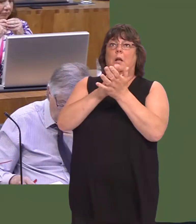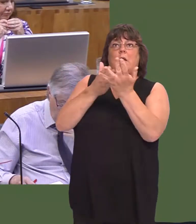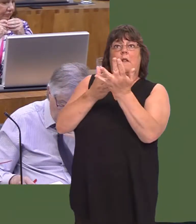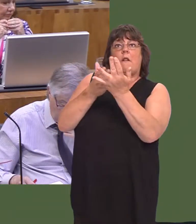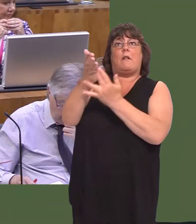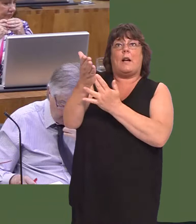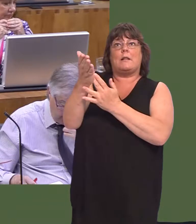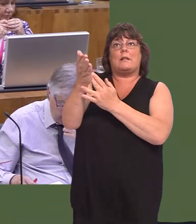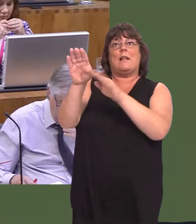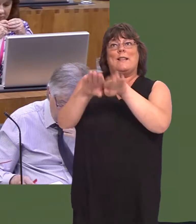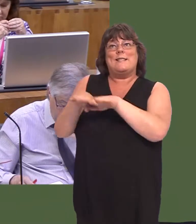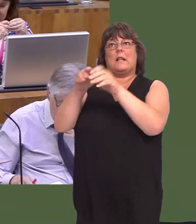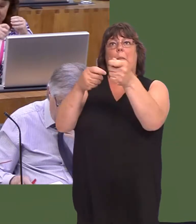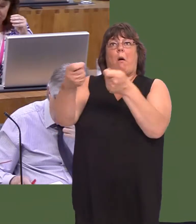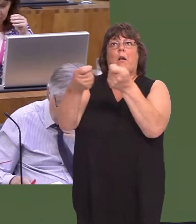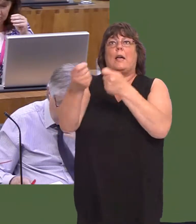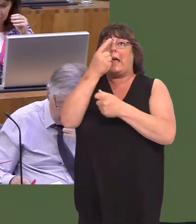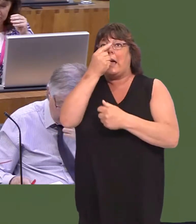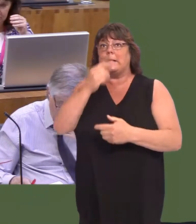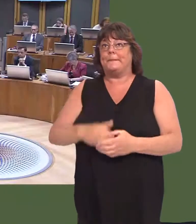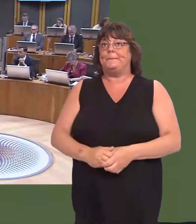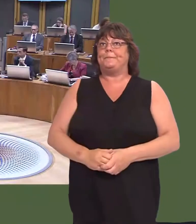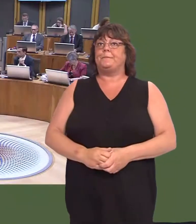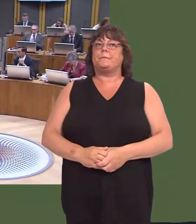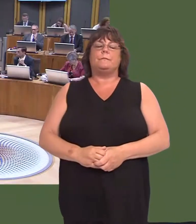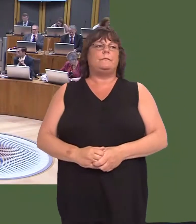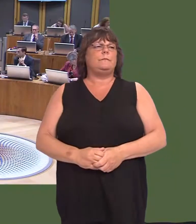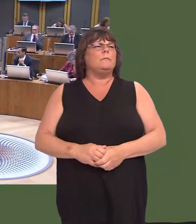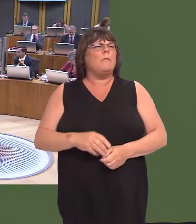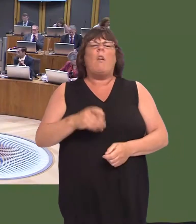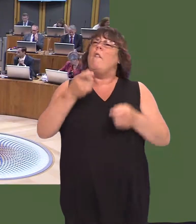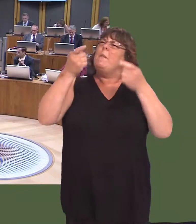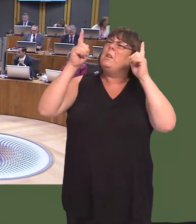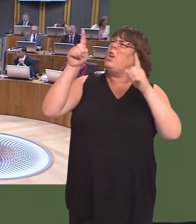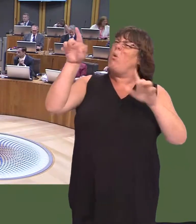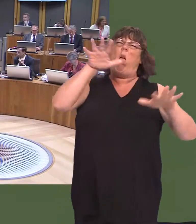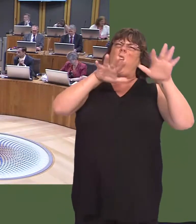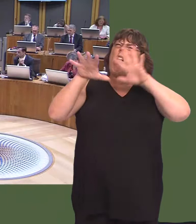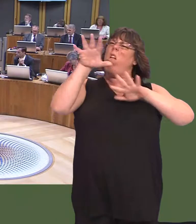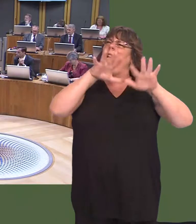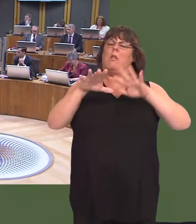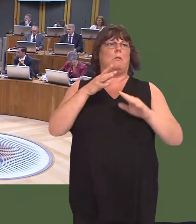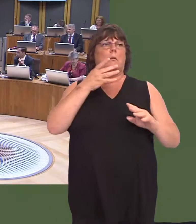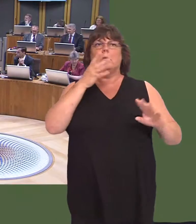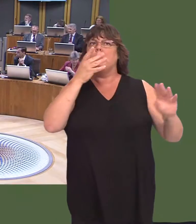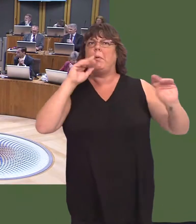full and unfettered access to the single market that exists at the moment. Leanne Wood: First Minister, you are all over the place on this. [Interruption.]